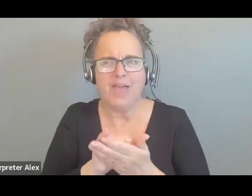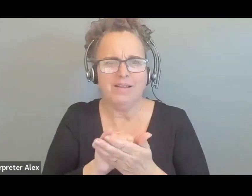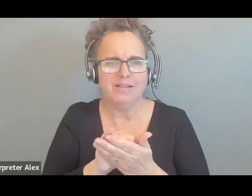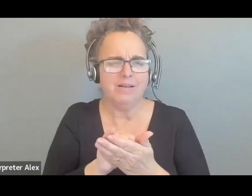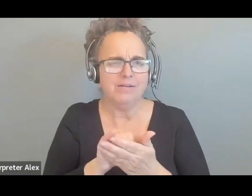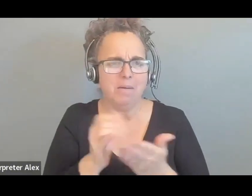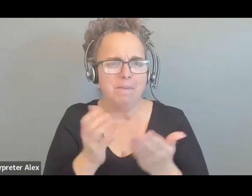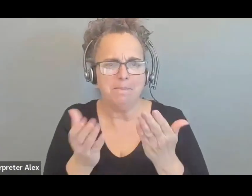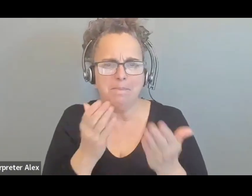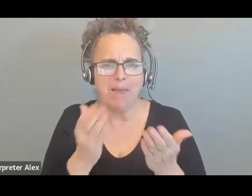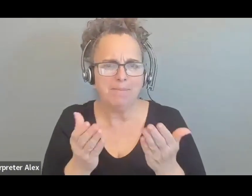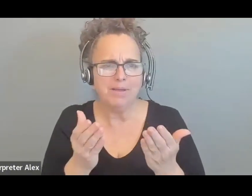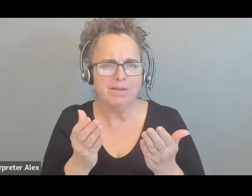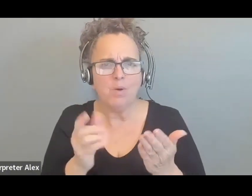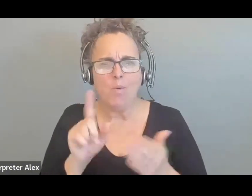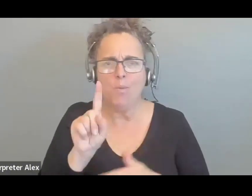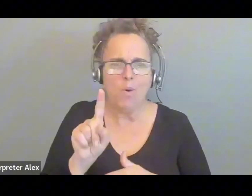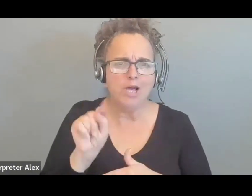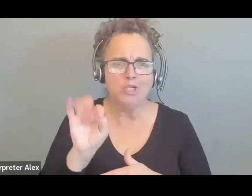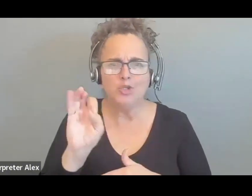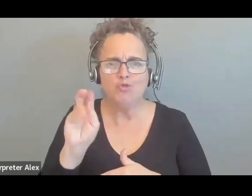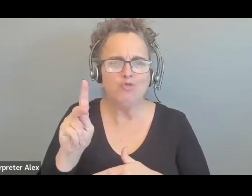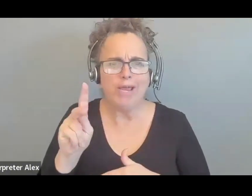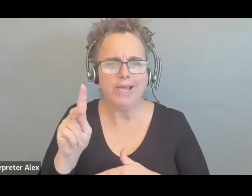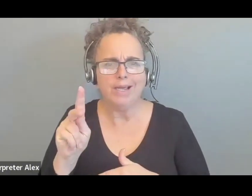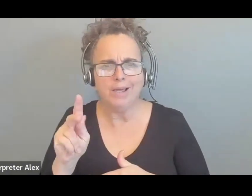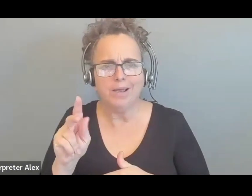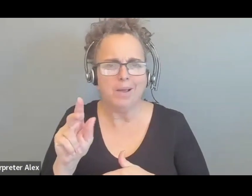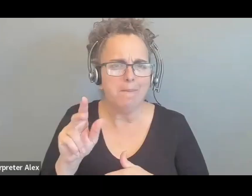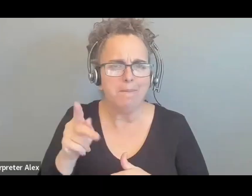It may be a one trick pony, it's a very short start up.